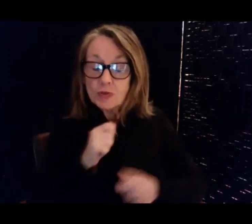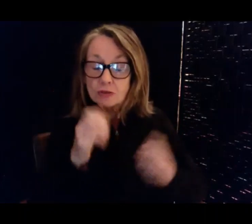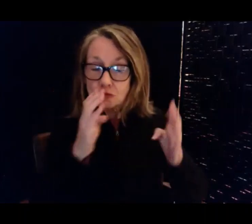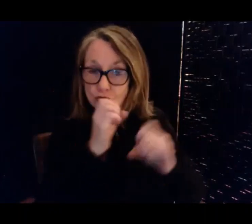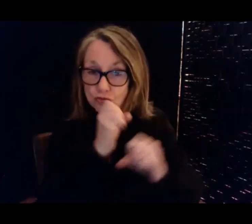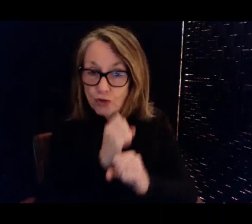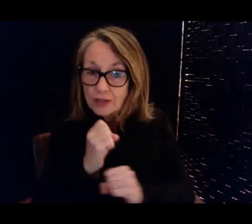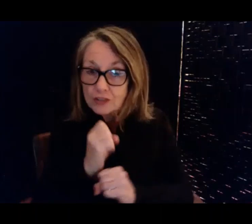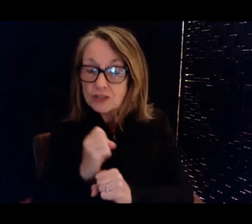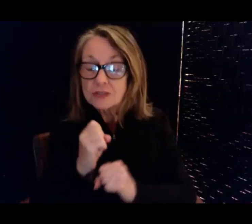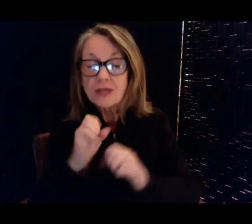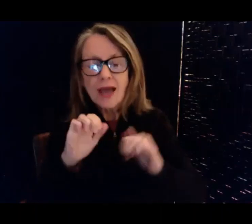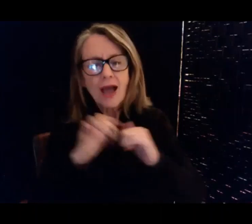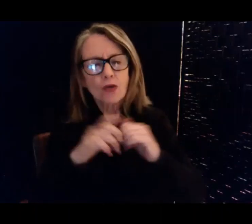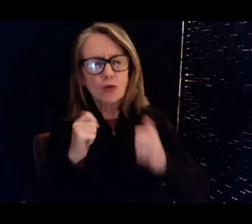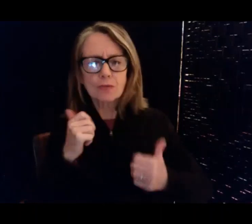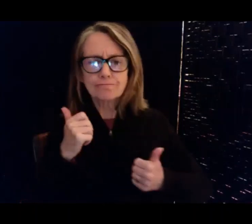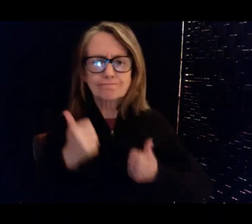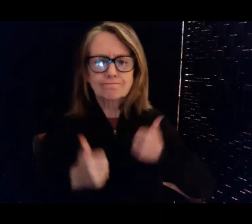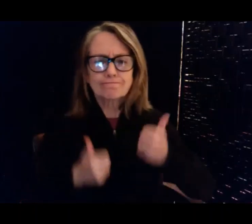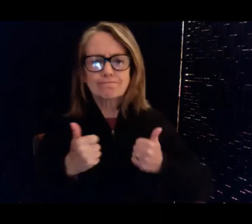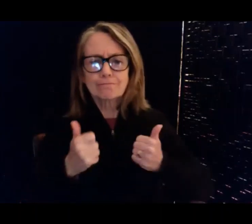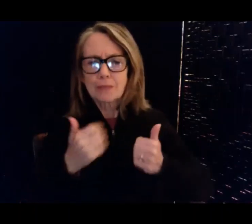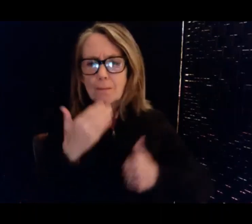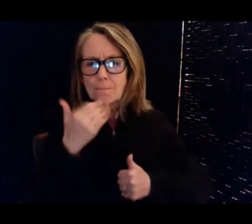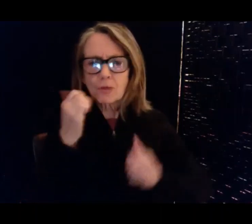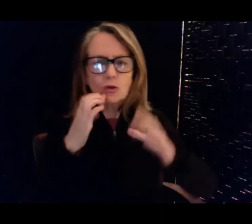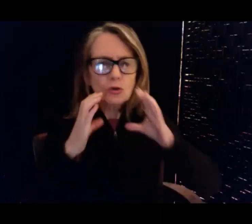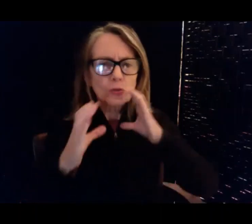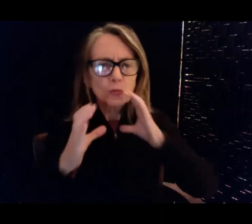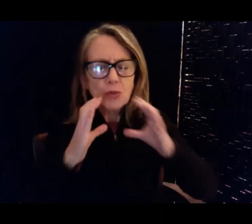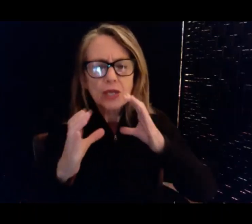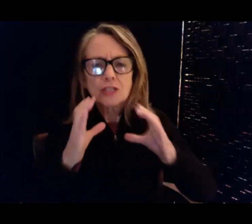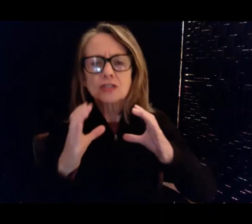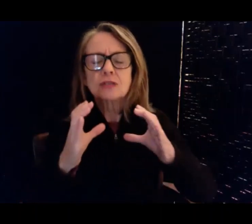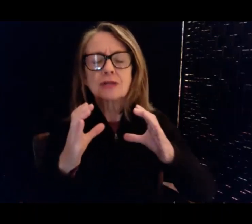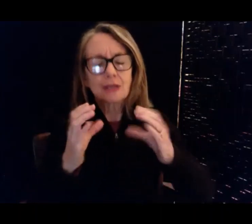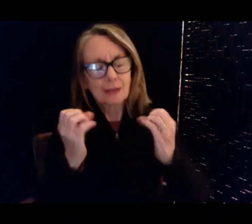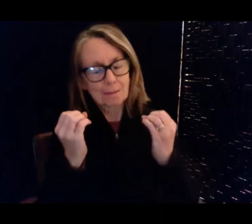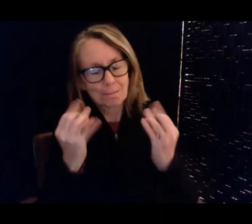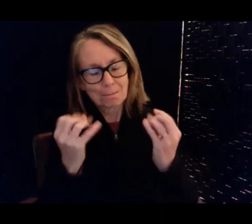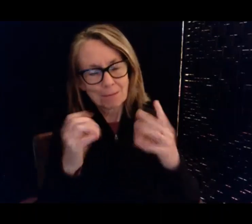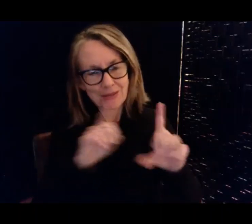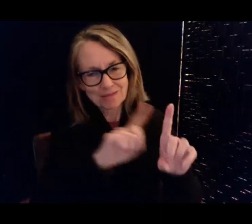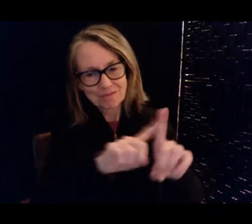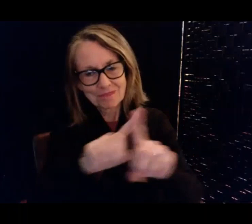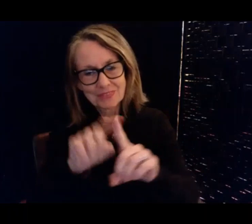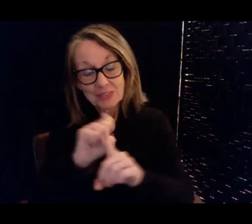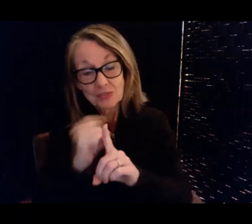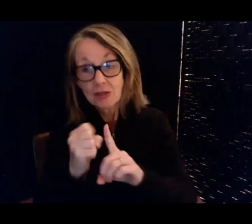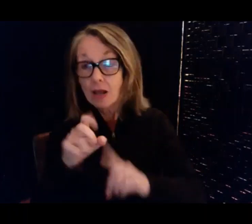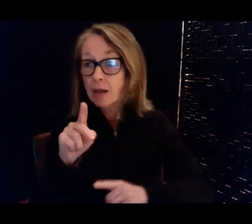can create better communication in many situations in public places, during